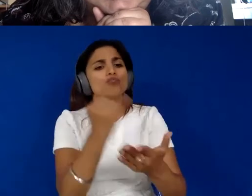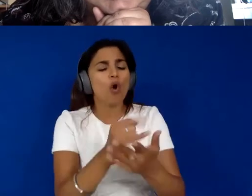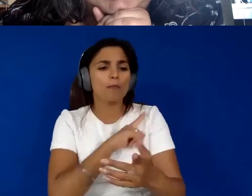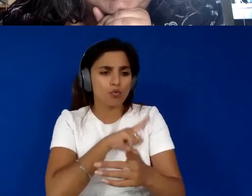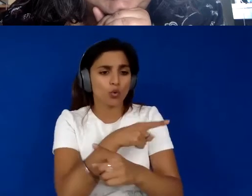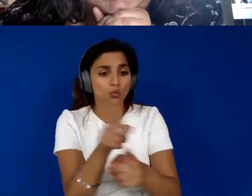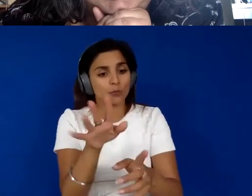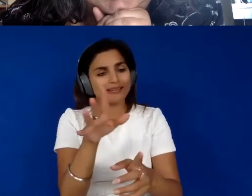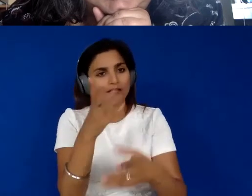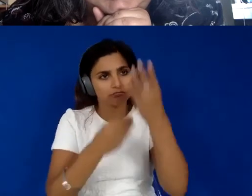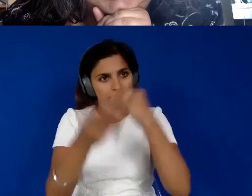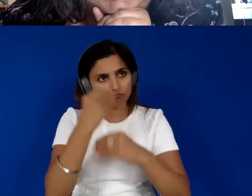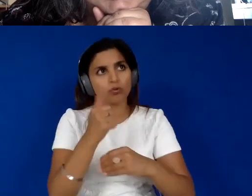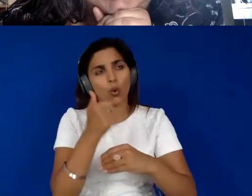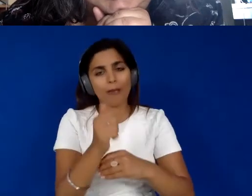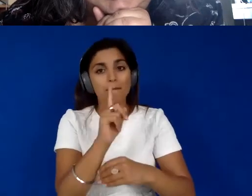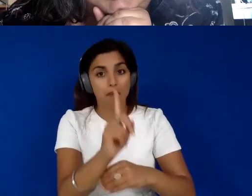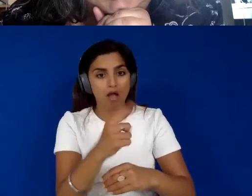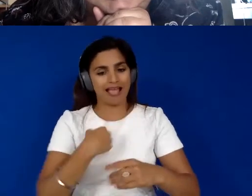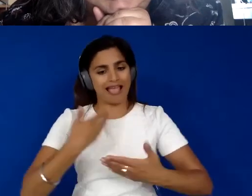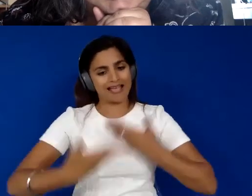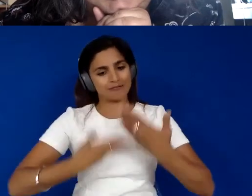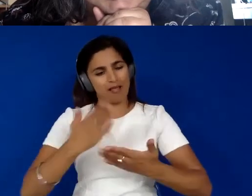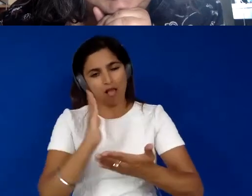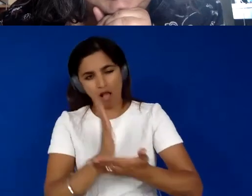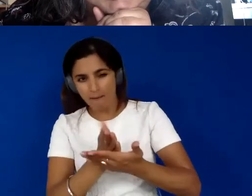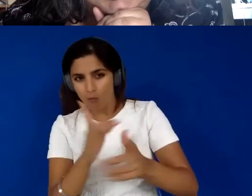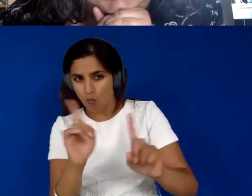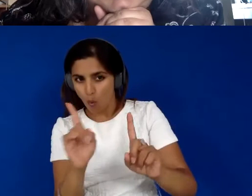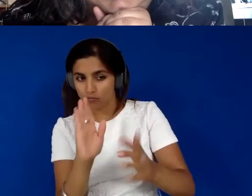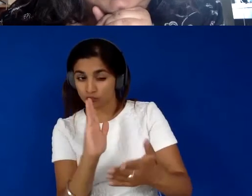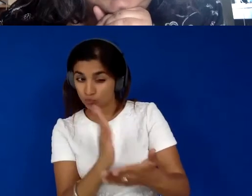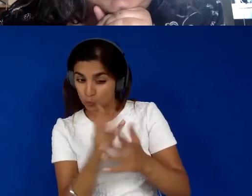understanding that these things are being sort of disseminated in this time